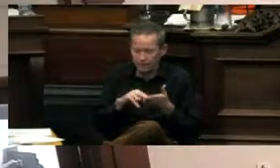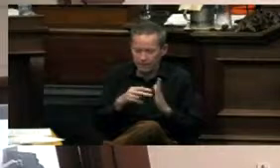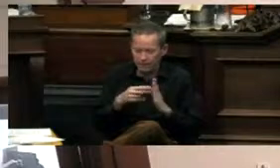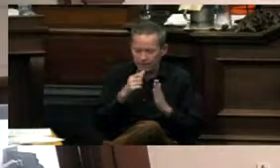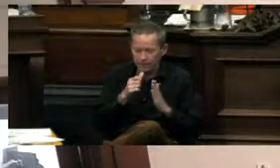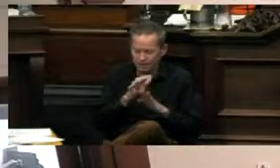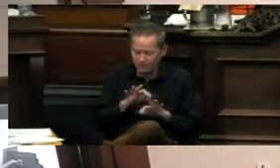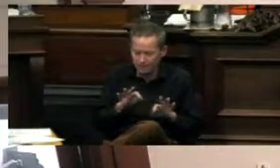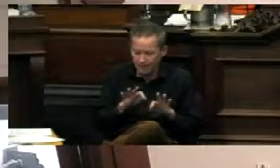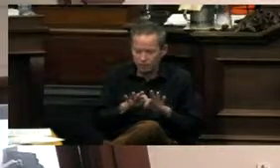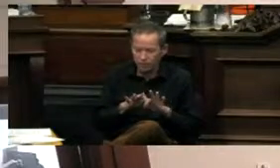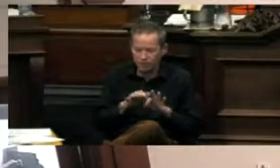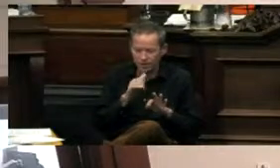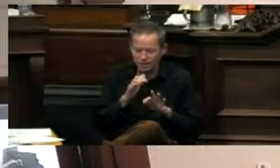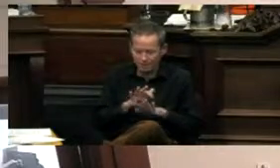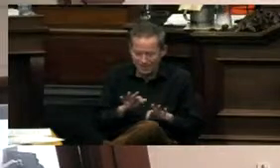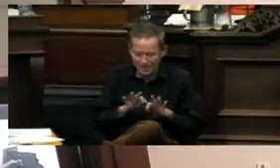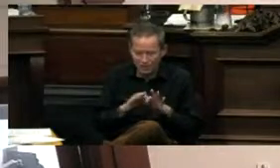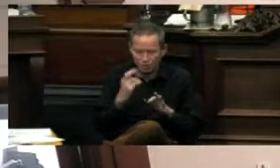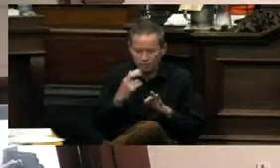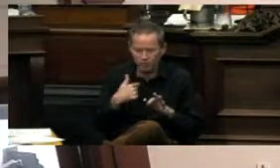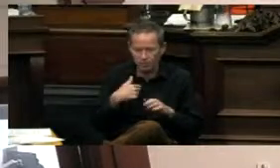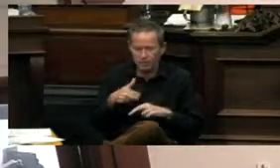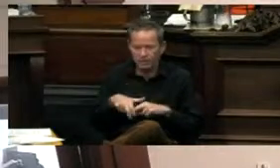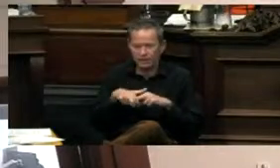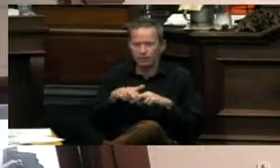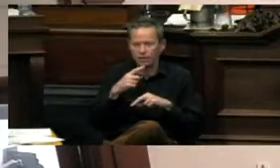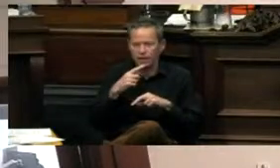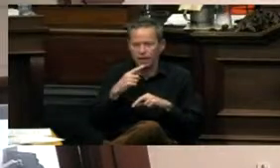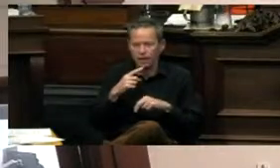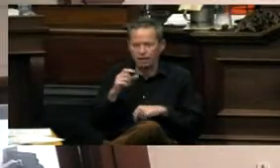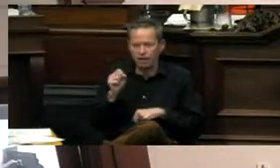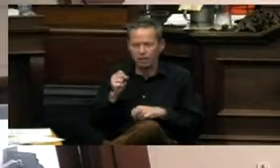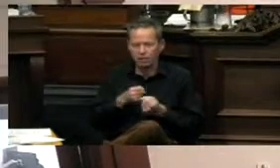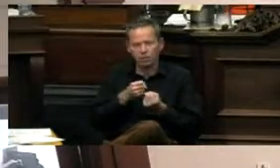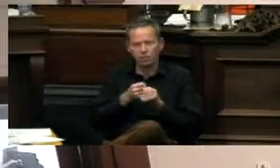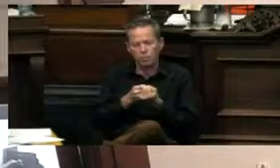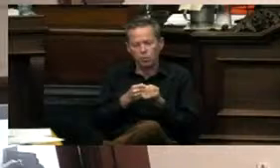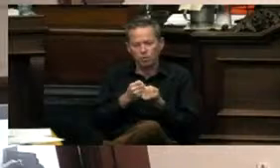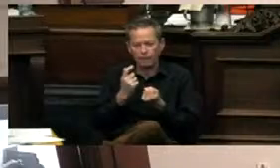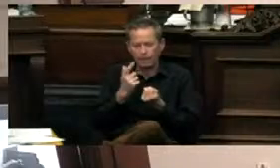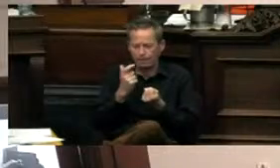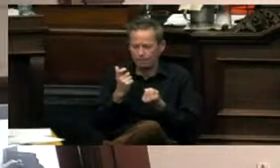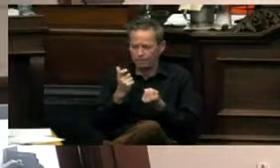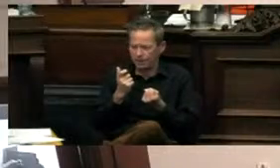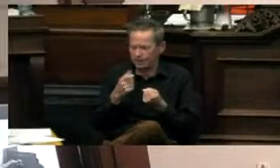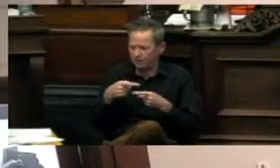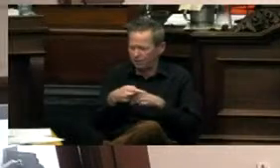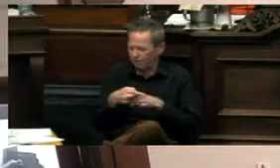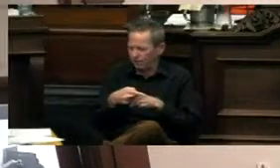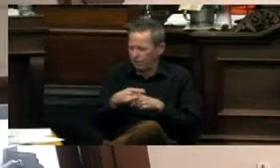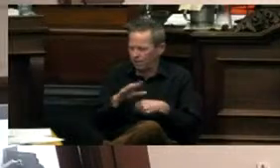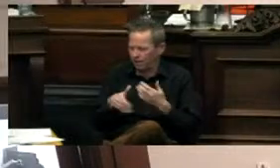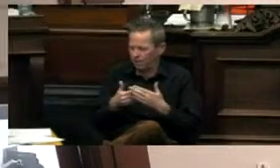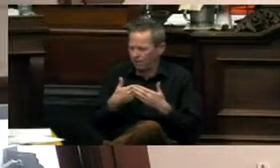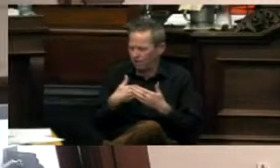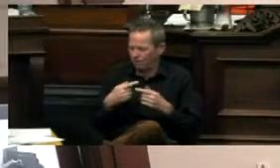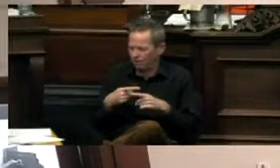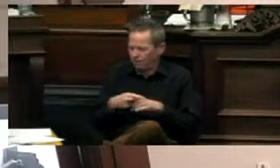voting vote counts. I mean, that's not substantial. That's not a substantive reason for me